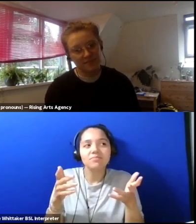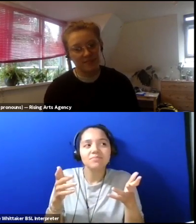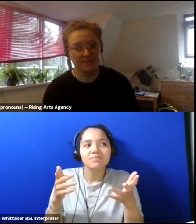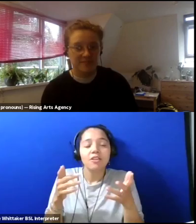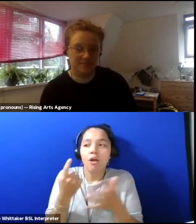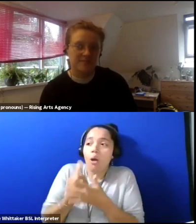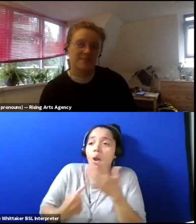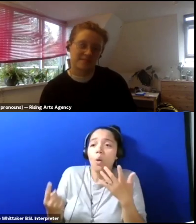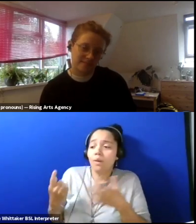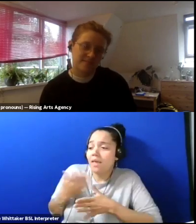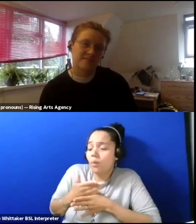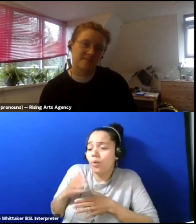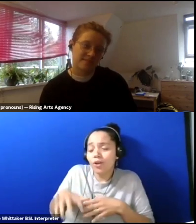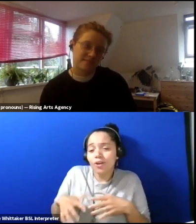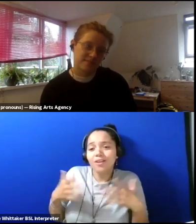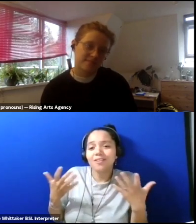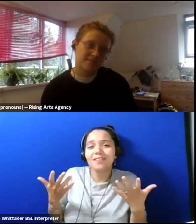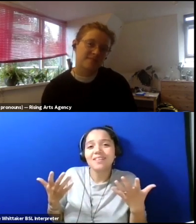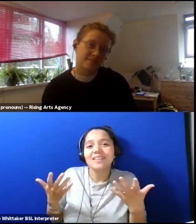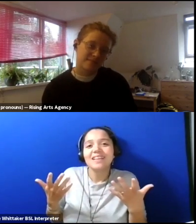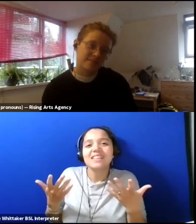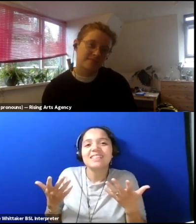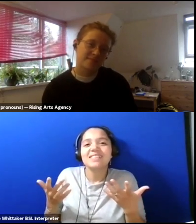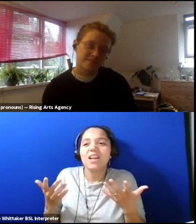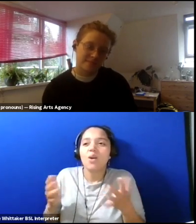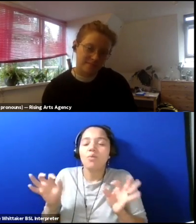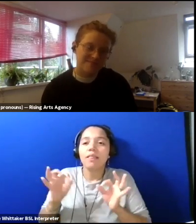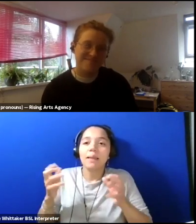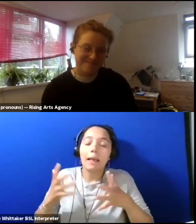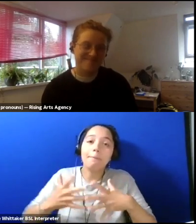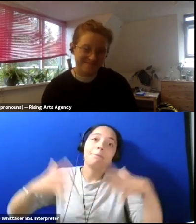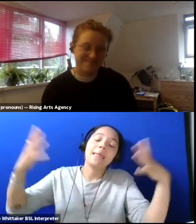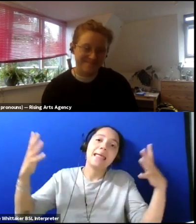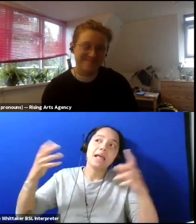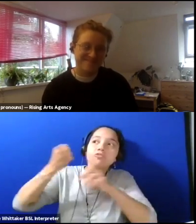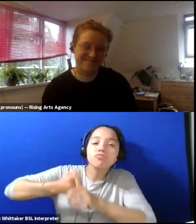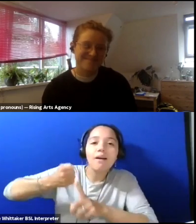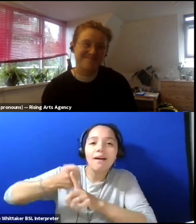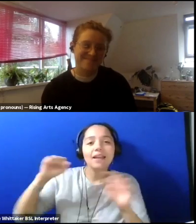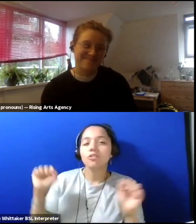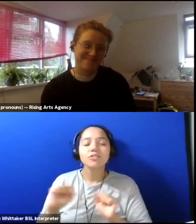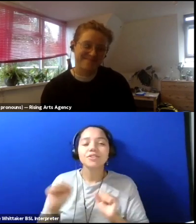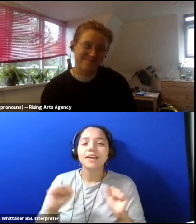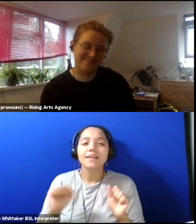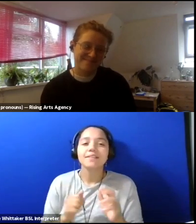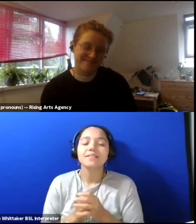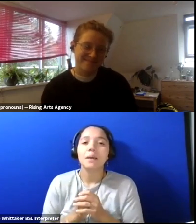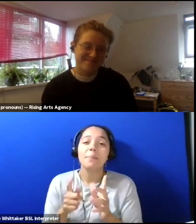their workplace or- so we haven't had a big, spectacular strike yet. Which is okay.